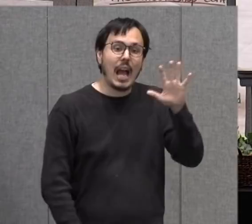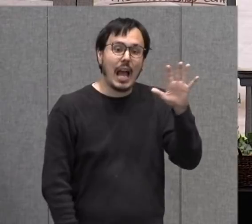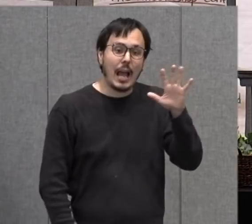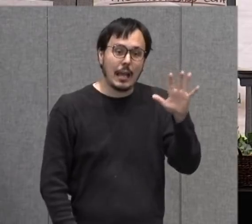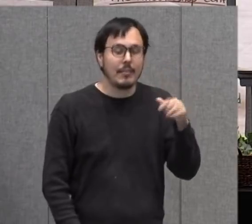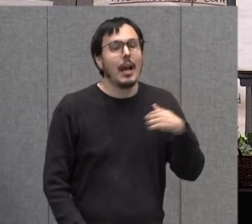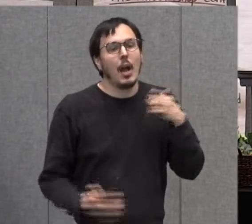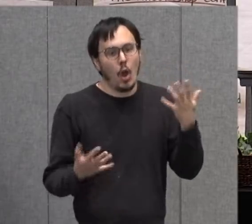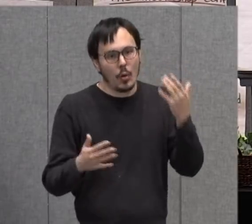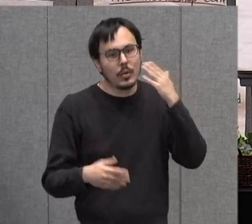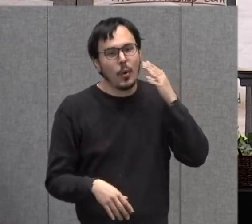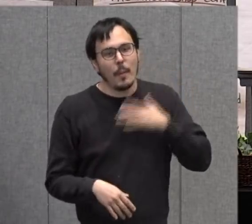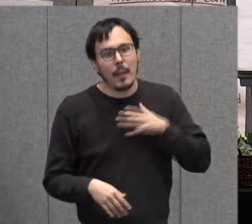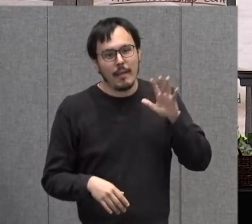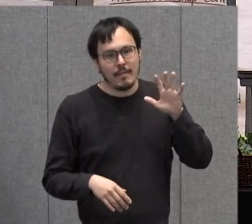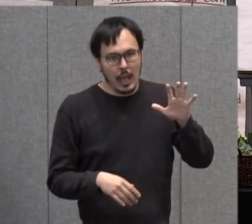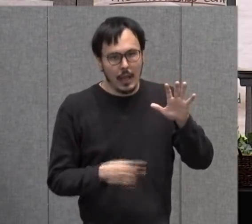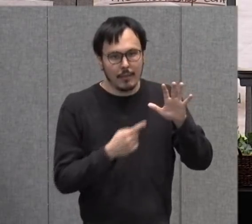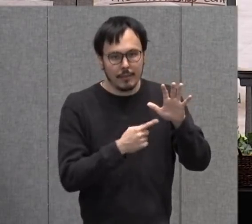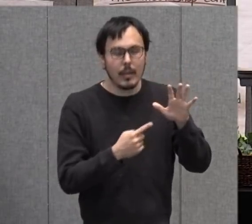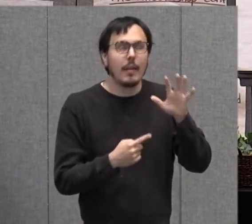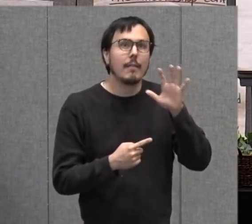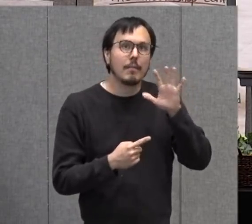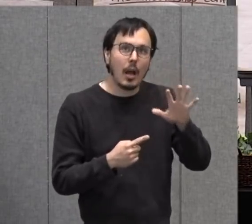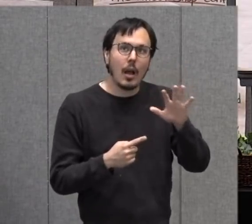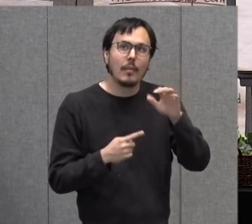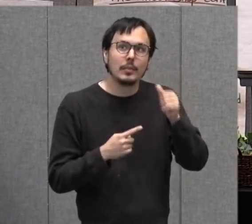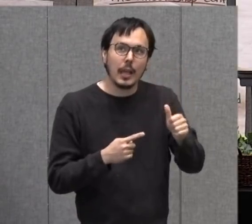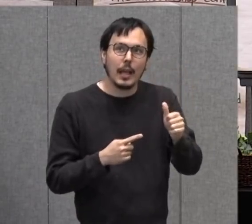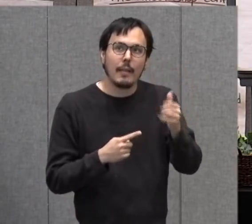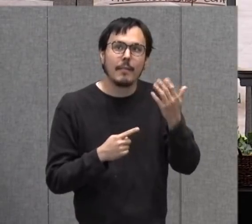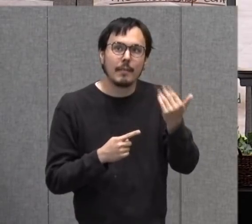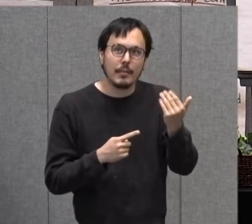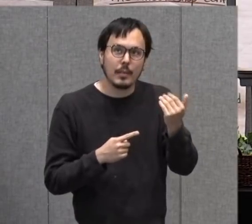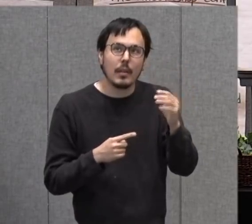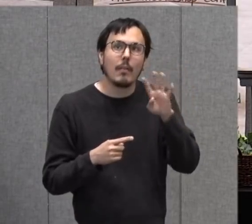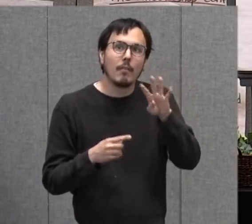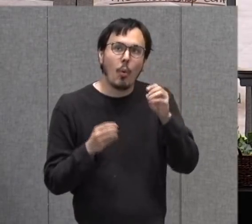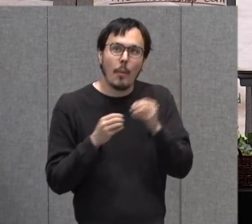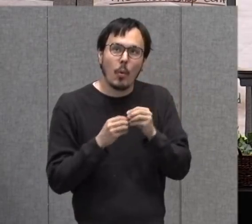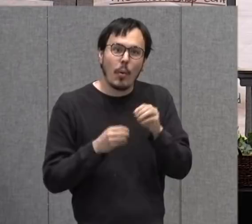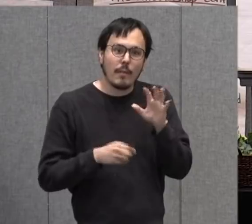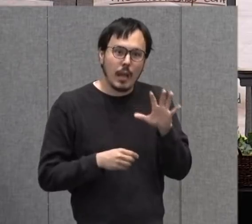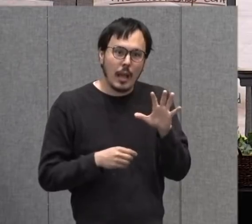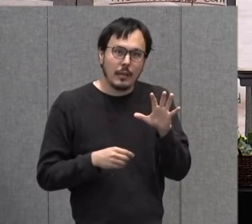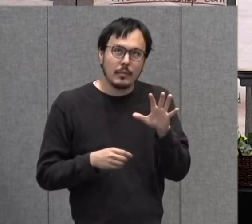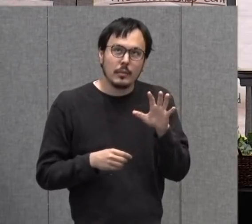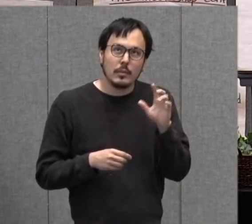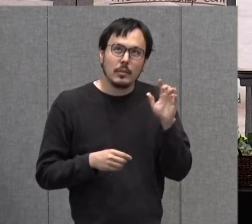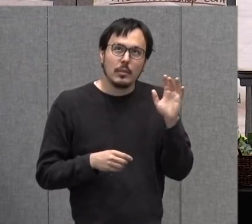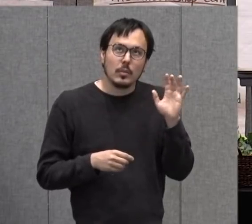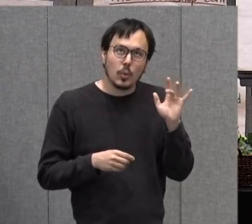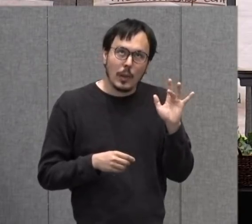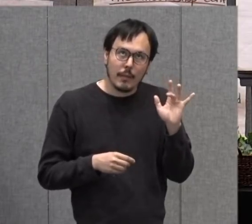So, I know five, 10, 15 and then I'd have to do four more fives so 20, 25.